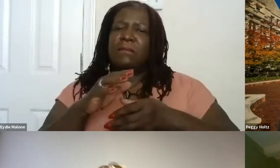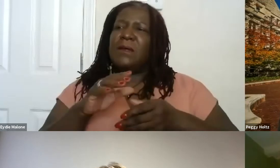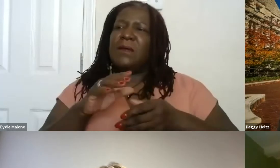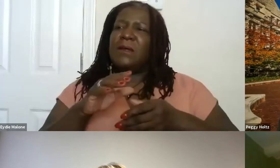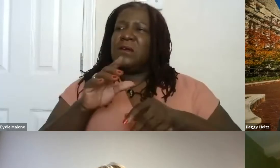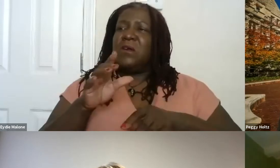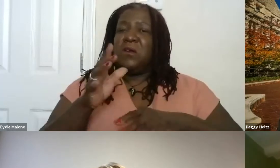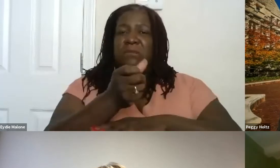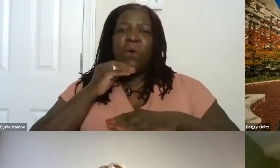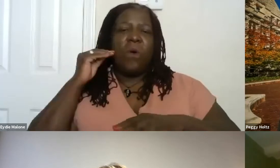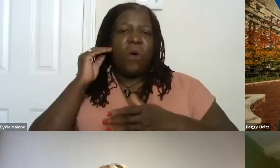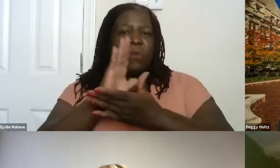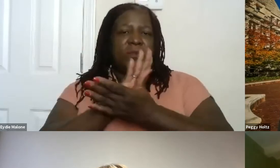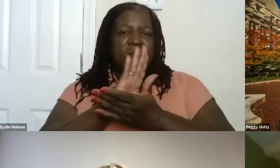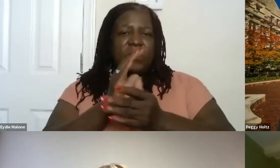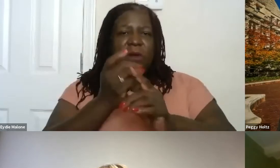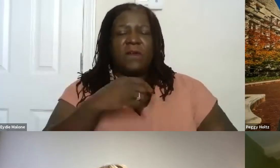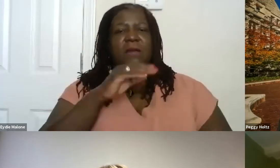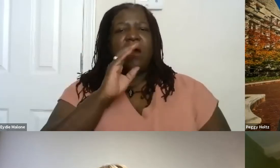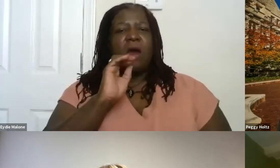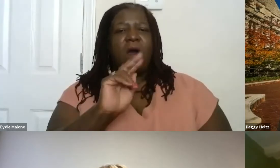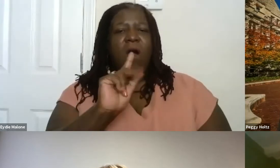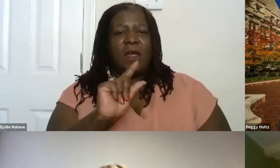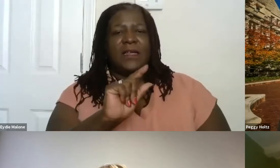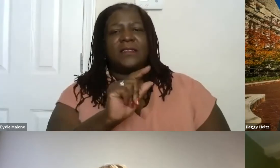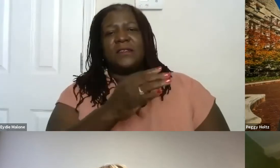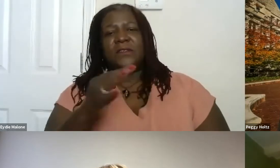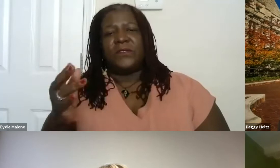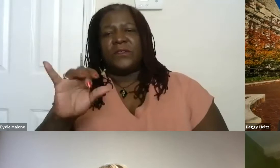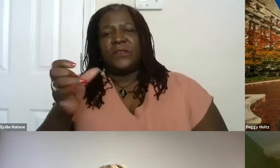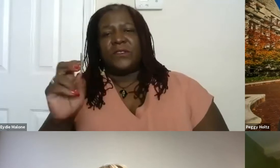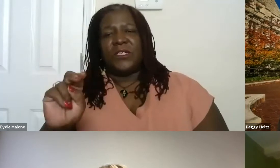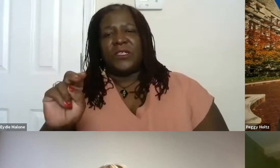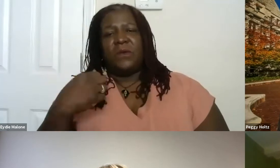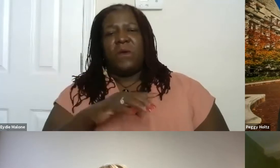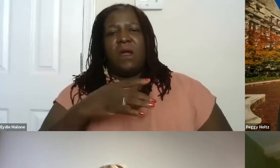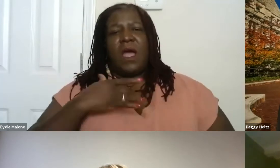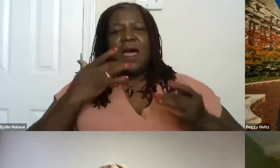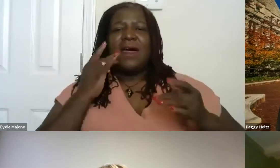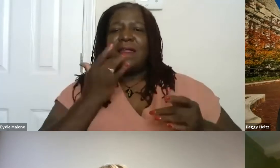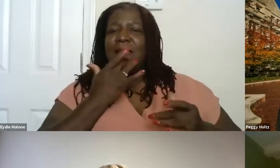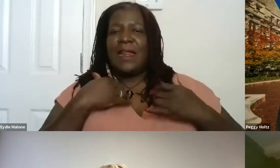to January. We were lucky to have a special ed expert come and help her academically,